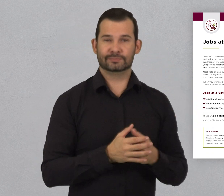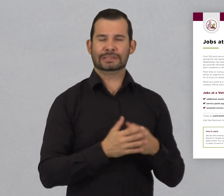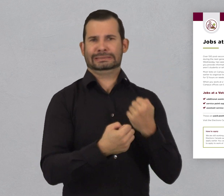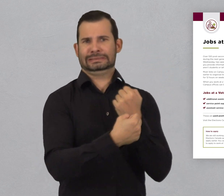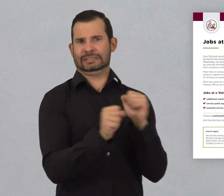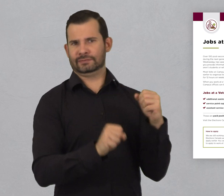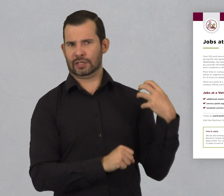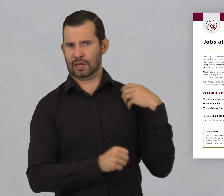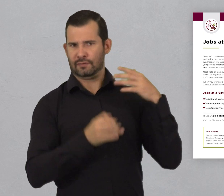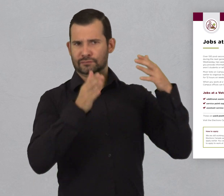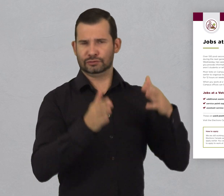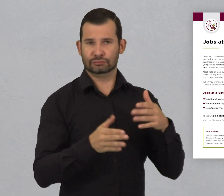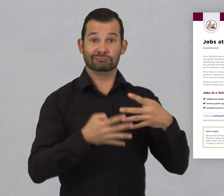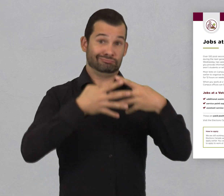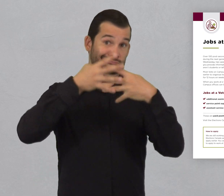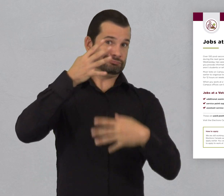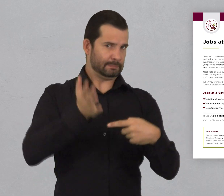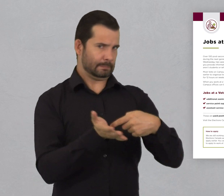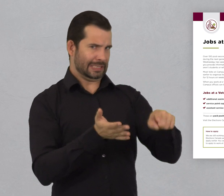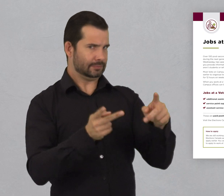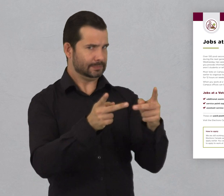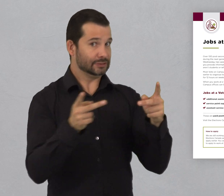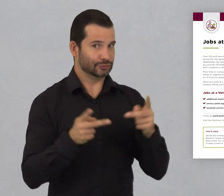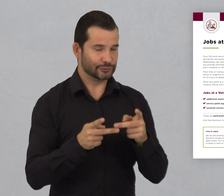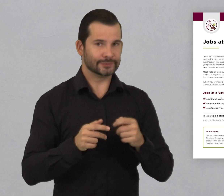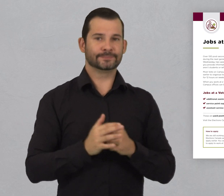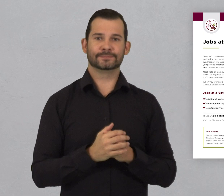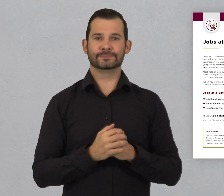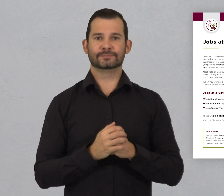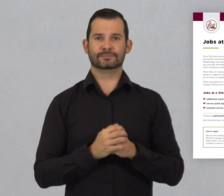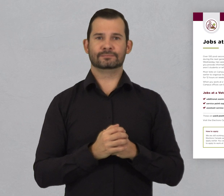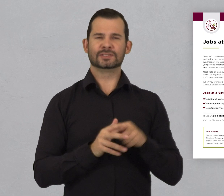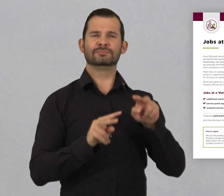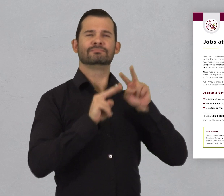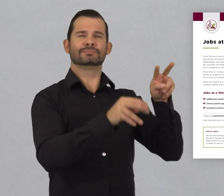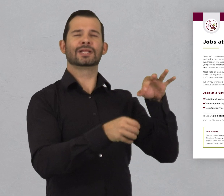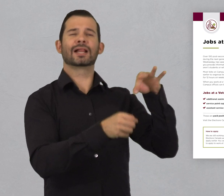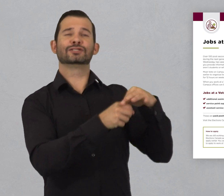• safety officer These are paid positions.